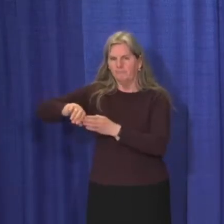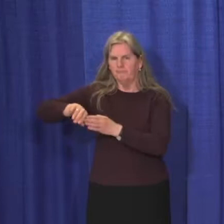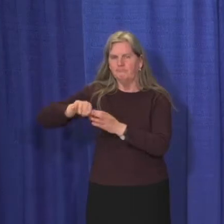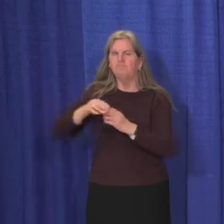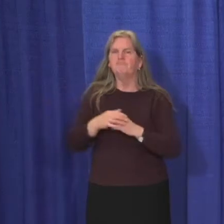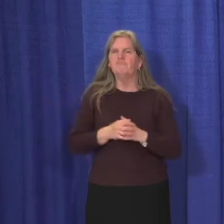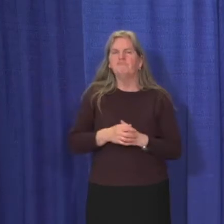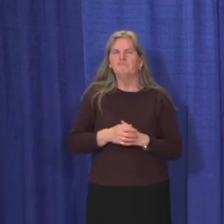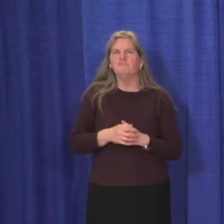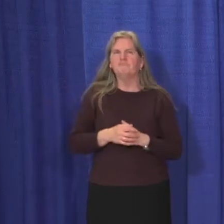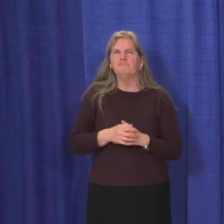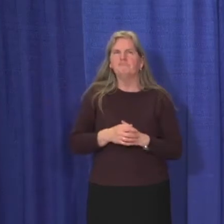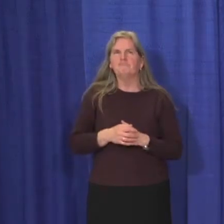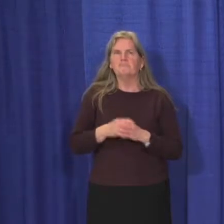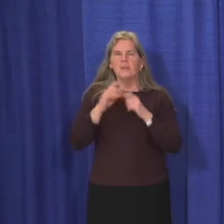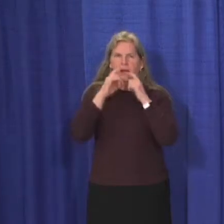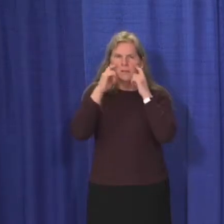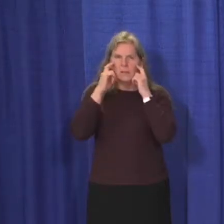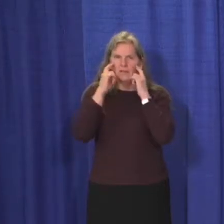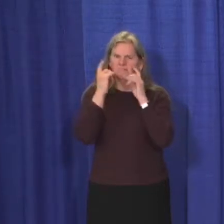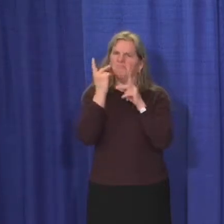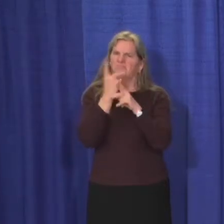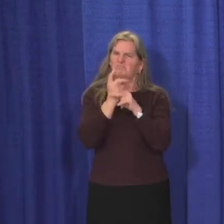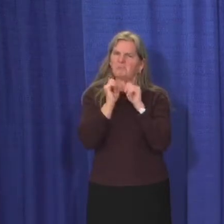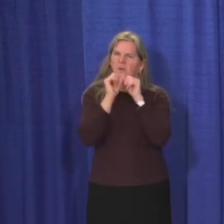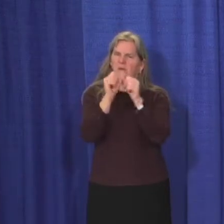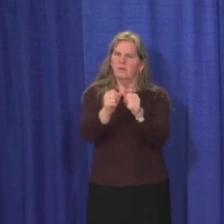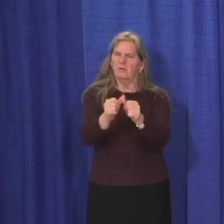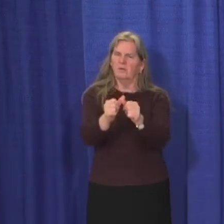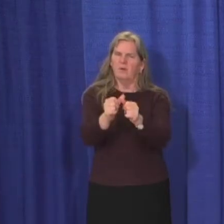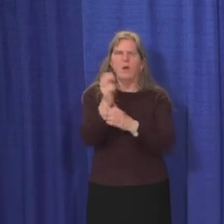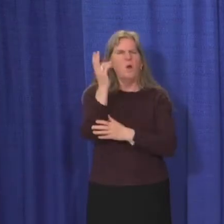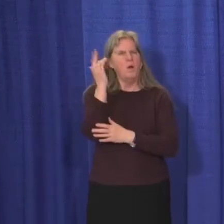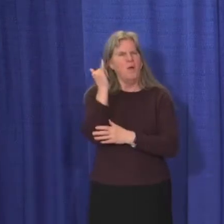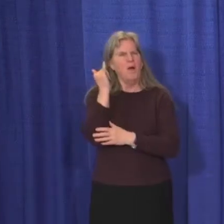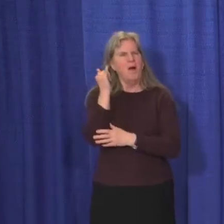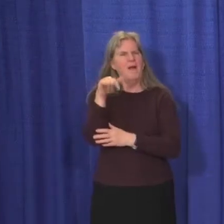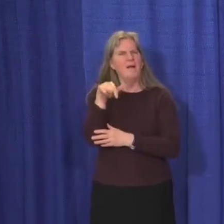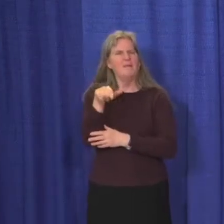measures because it -- it's an